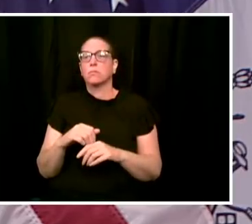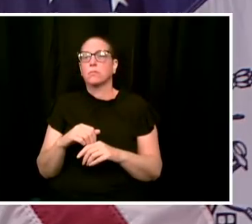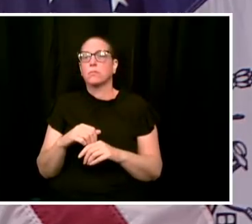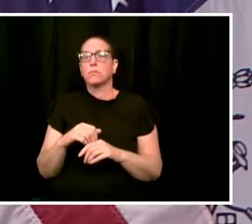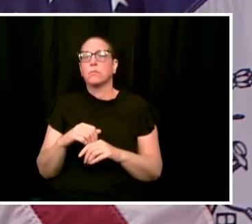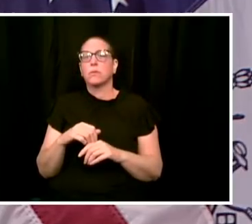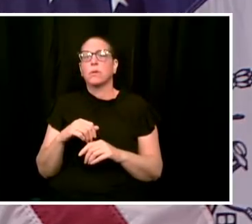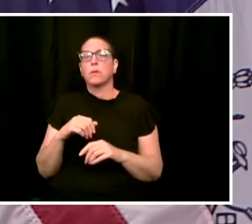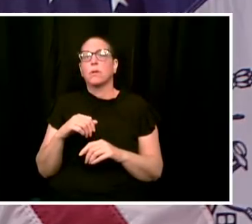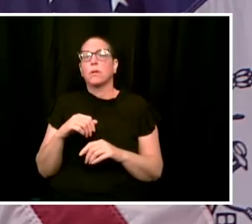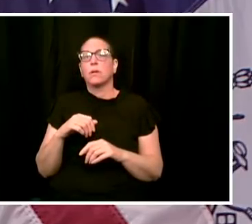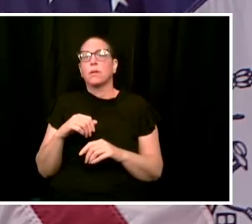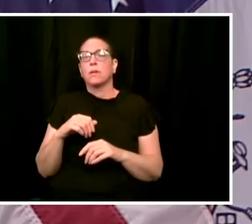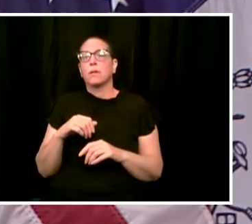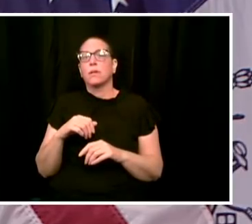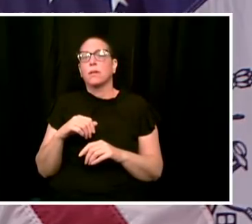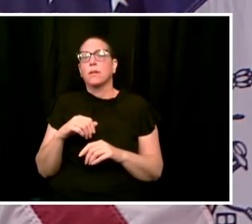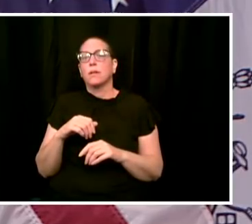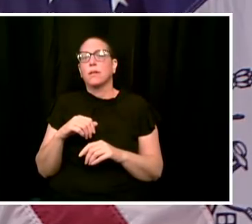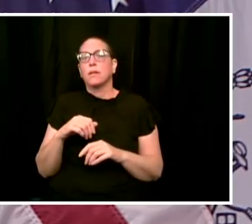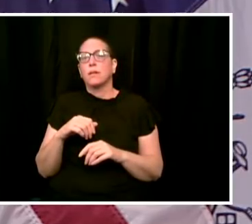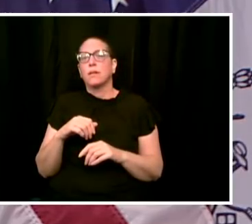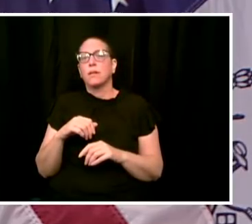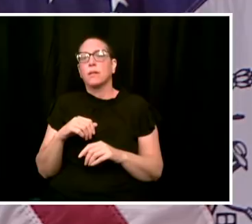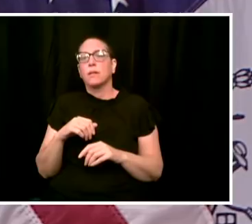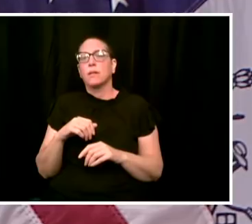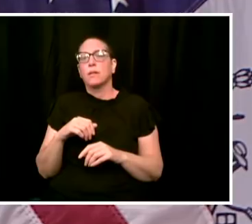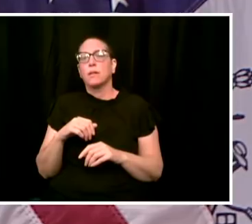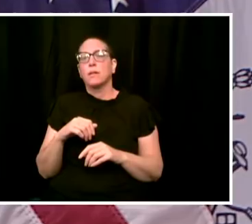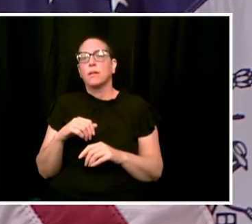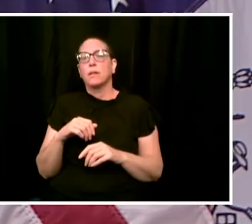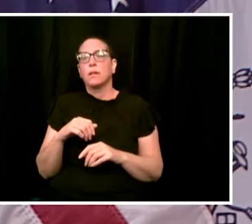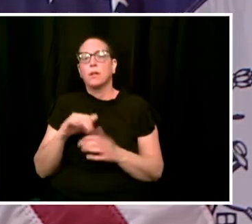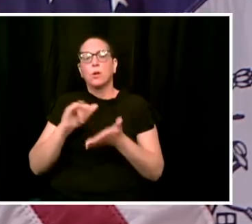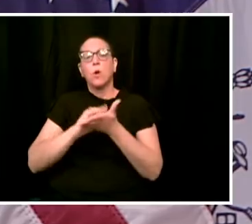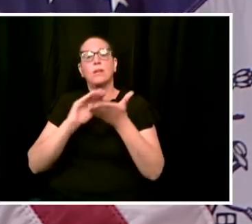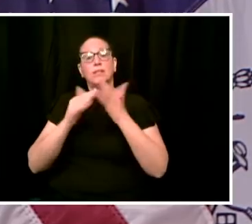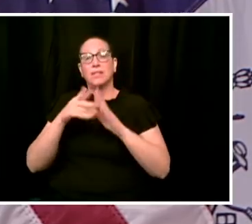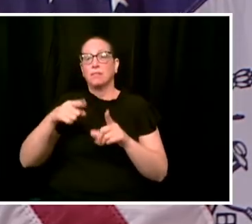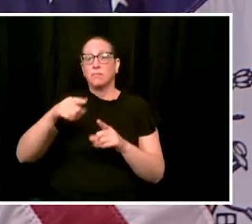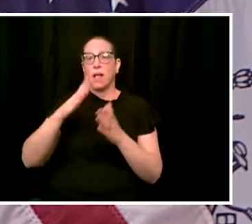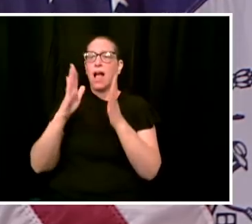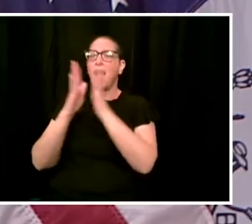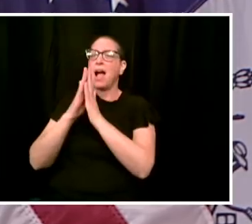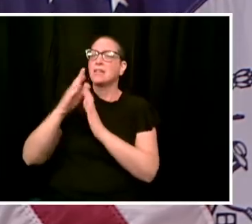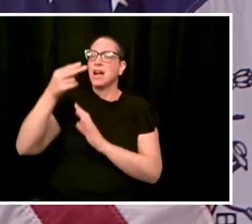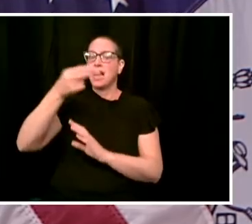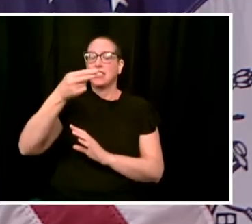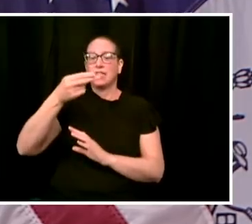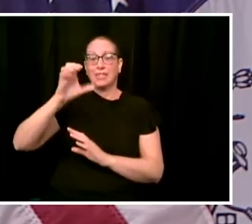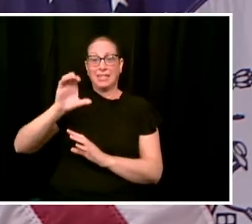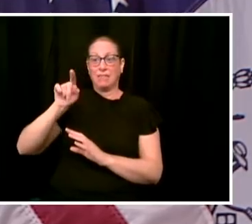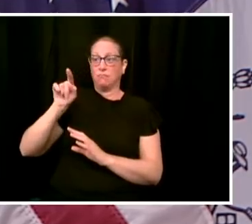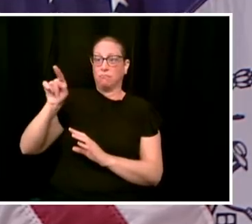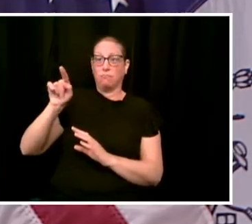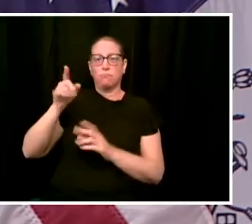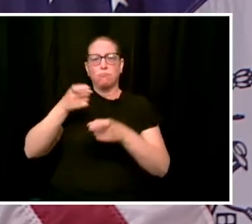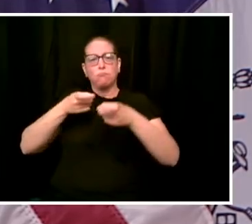WOULD SAY TO CRITICISM THAT T HECYIT SOHUL D USE, YOU KNOW, EXISTING INFRASTRUCTURE TO